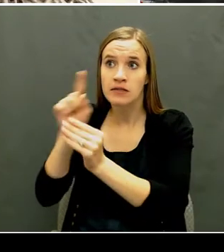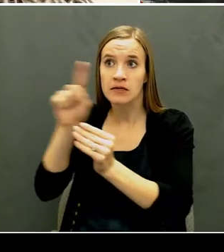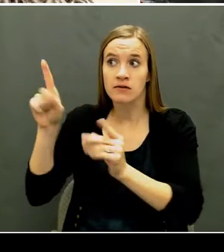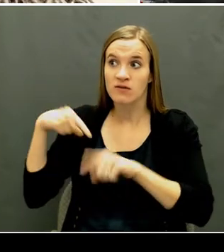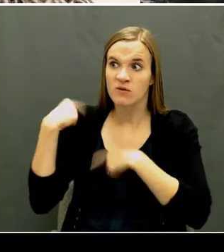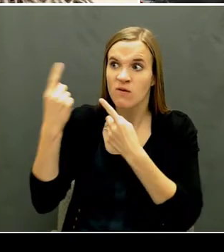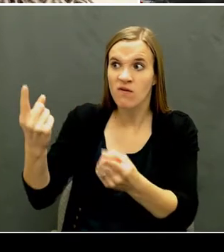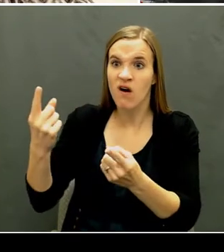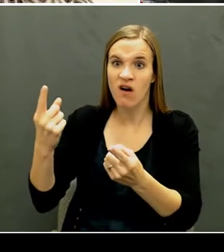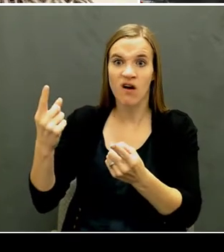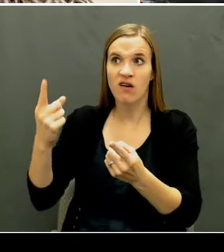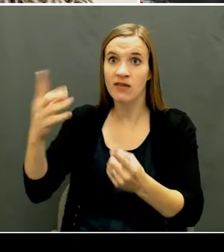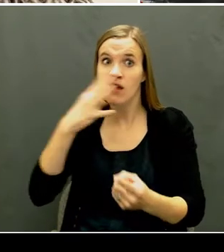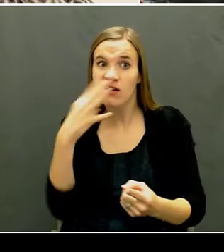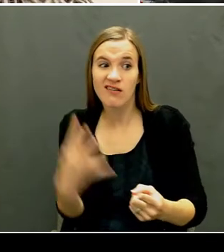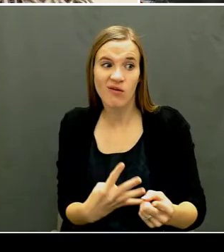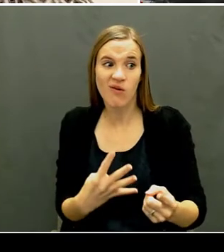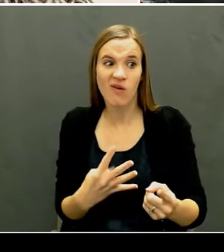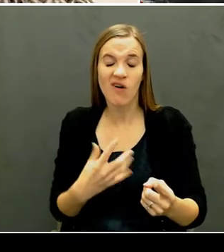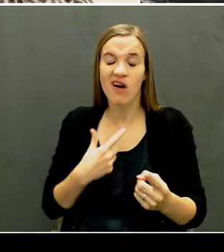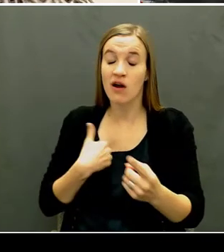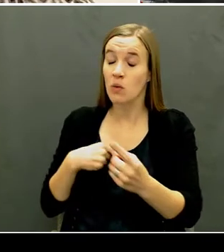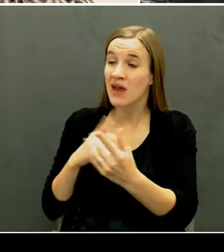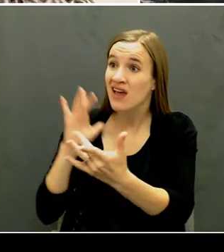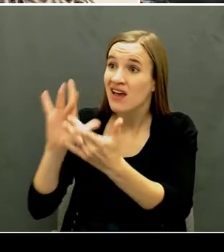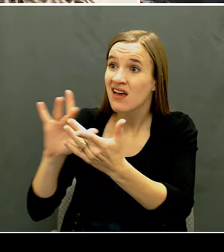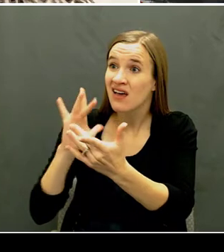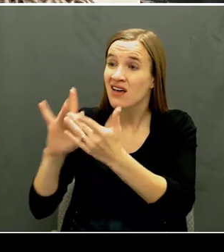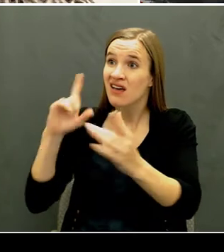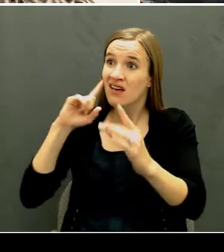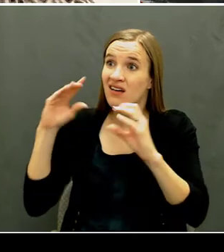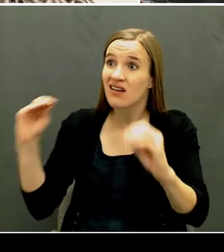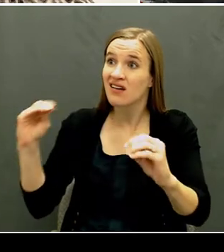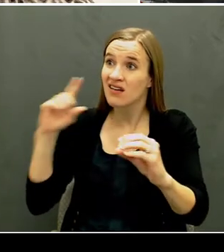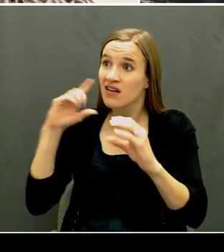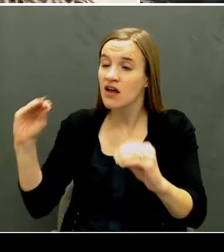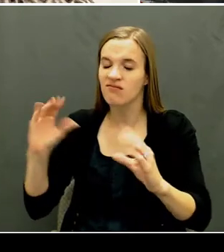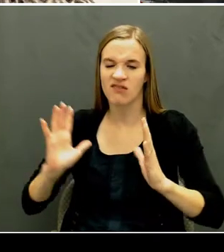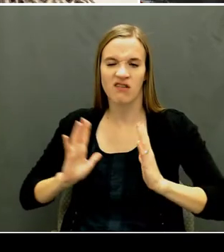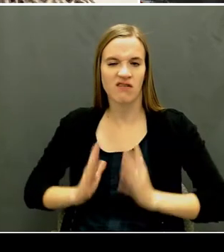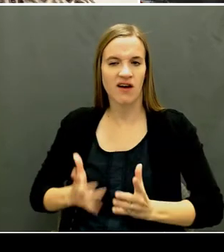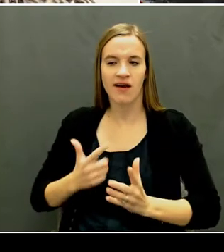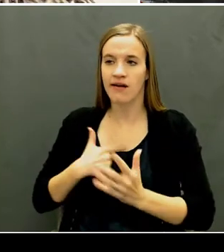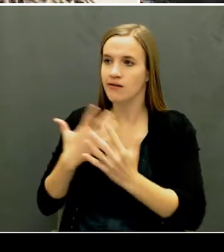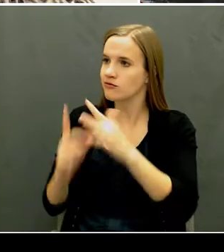you know, making appointments or answering phone calls, and just showed up where they were, took them on where they were.